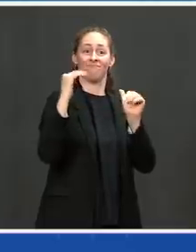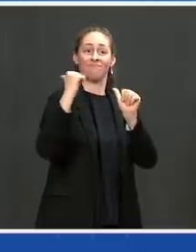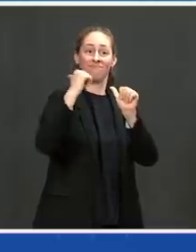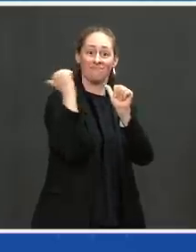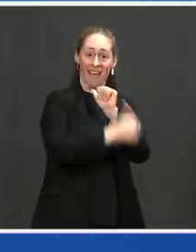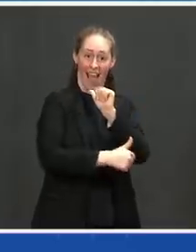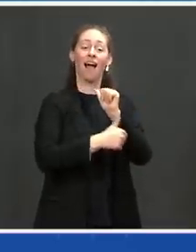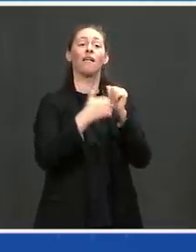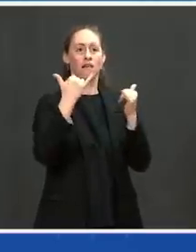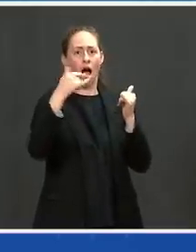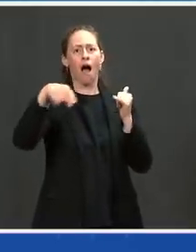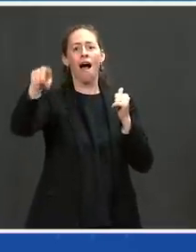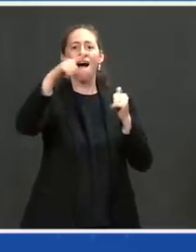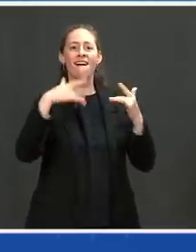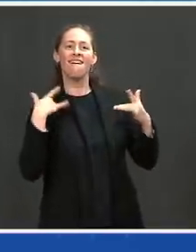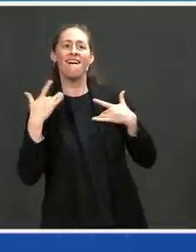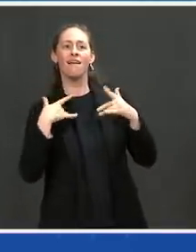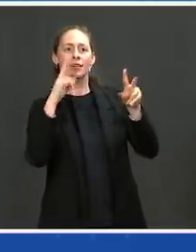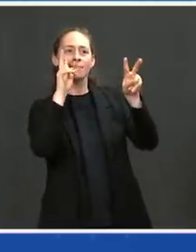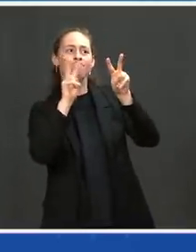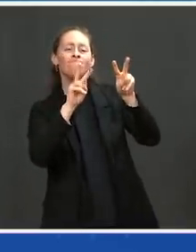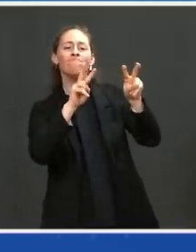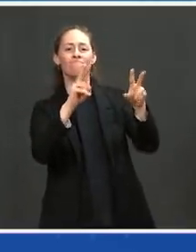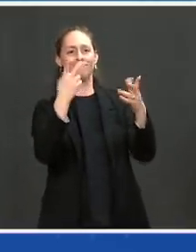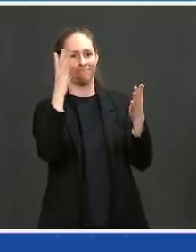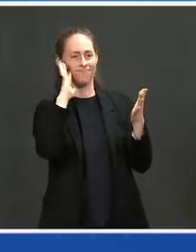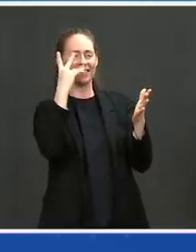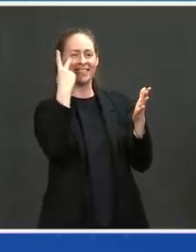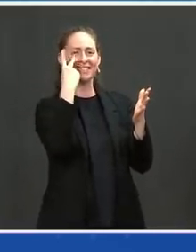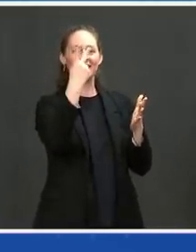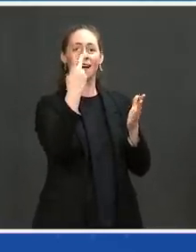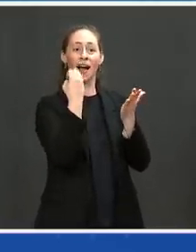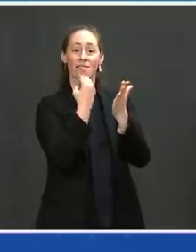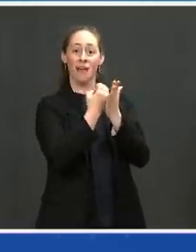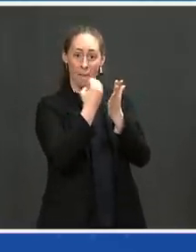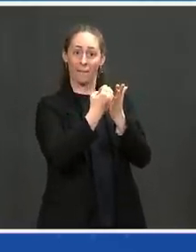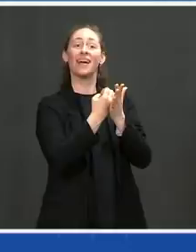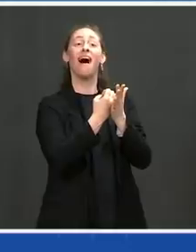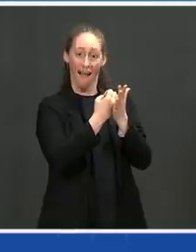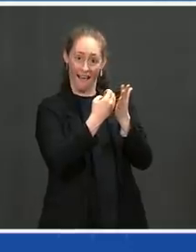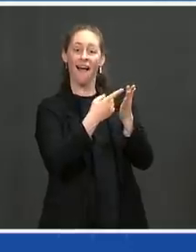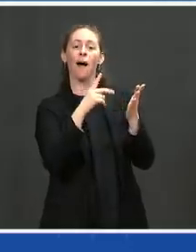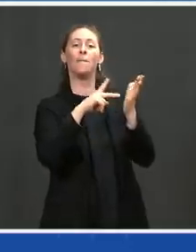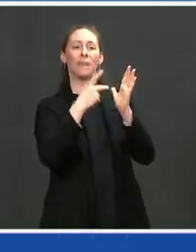Since it was passed, a majority -- a majority of economic forecasters